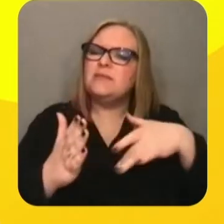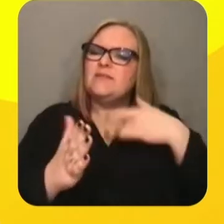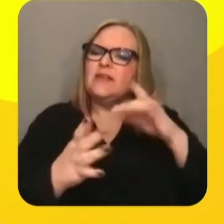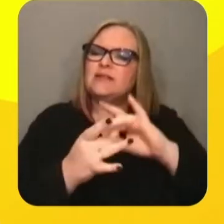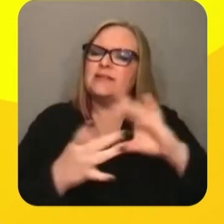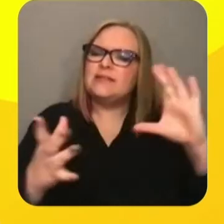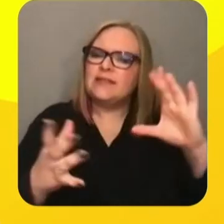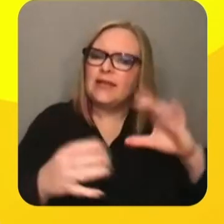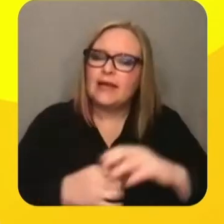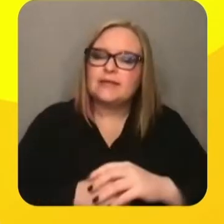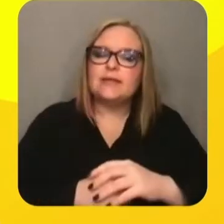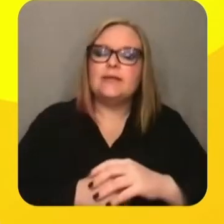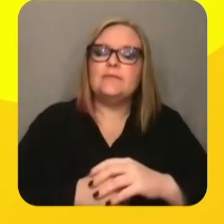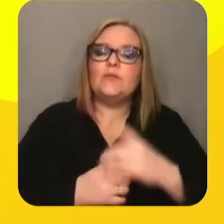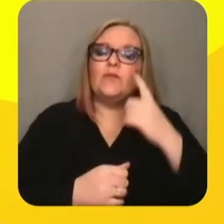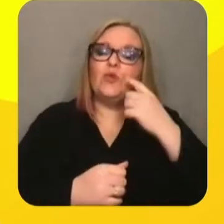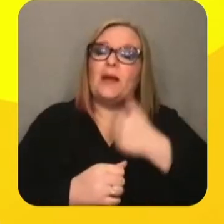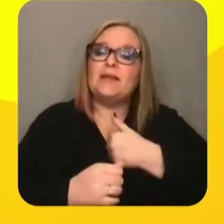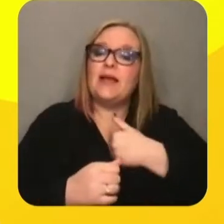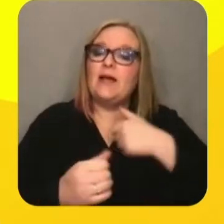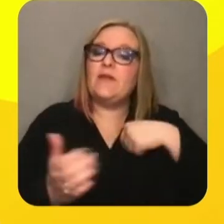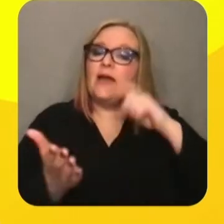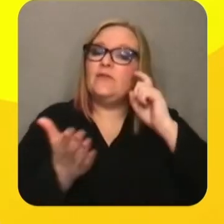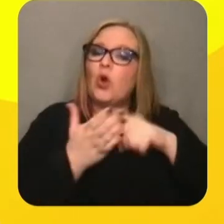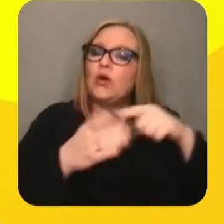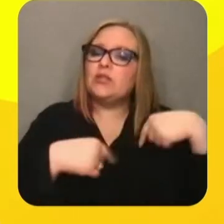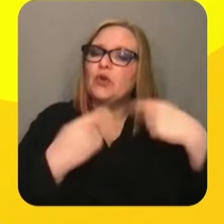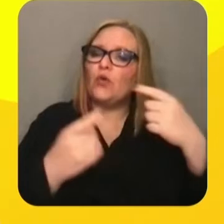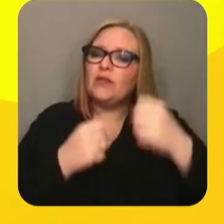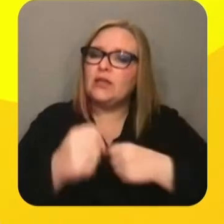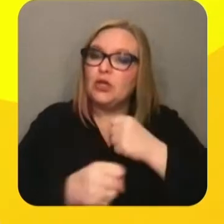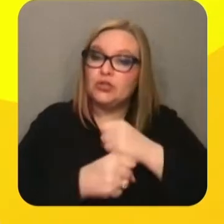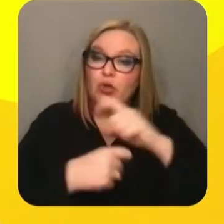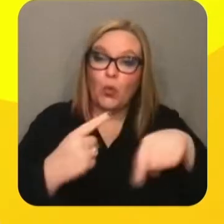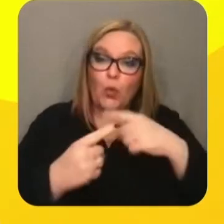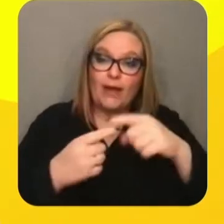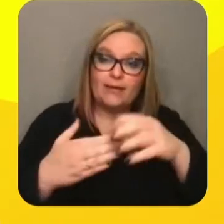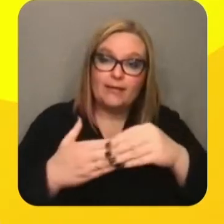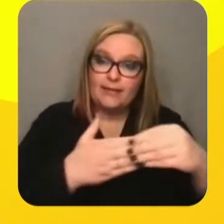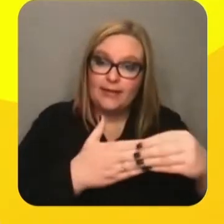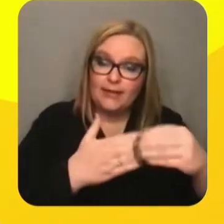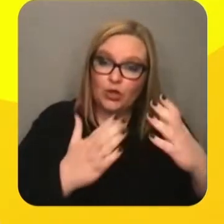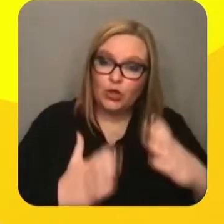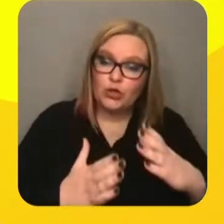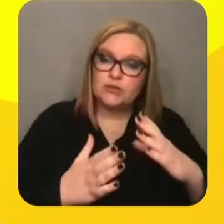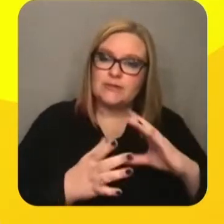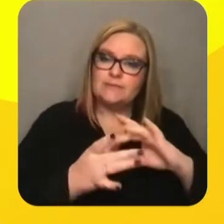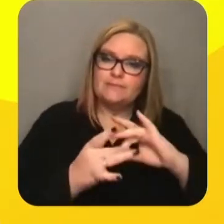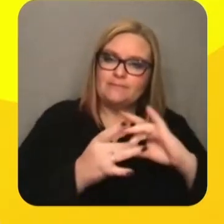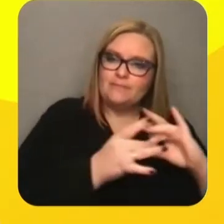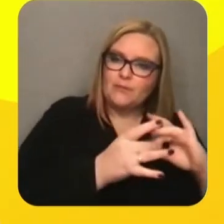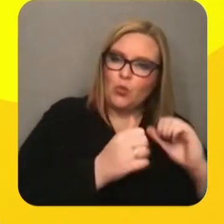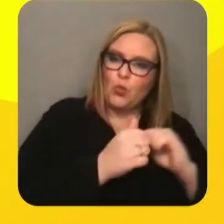And I think for me, what I've seen over the years is when leaders have leant into being open and authentic, they've had the best results.